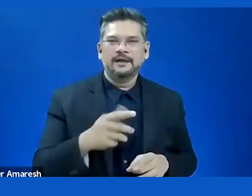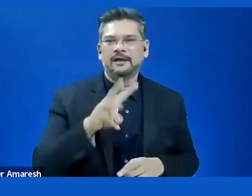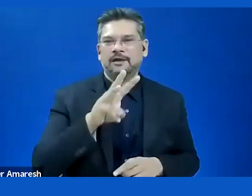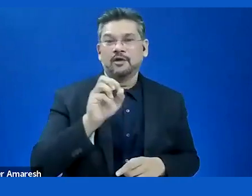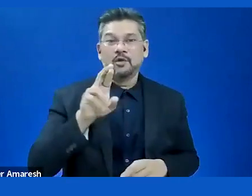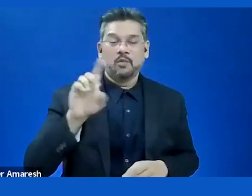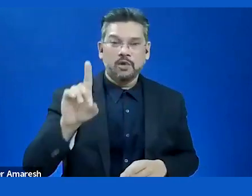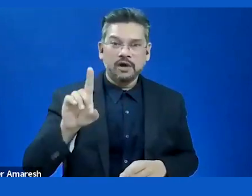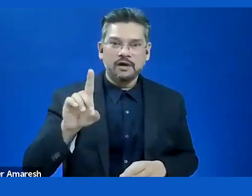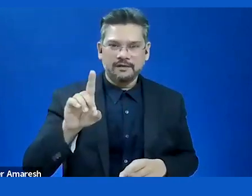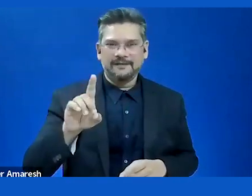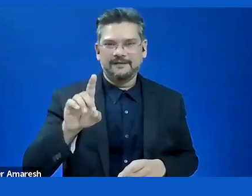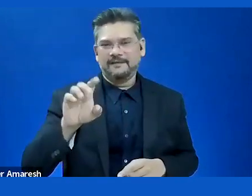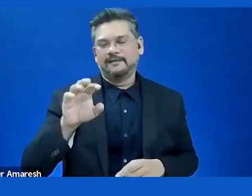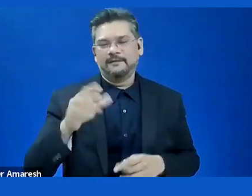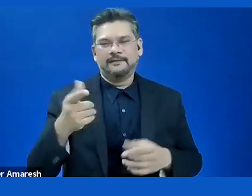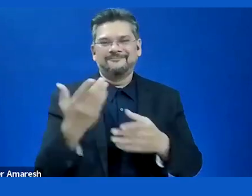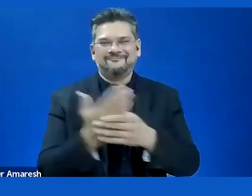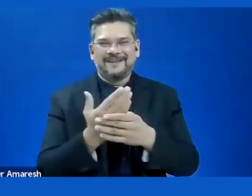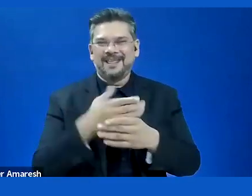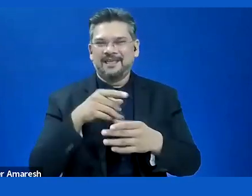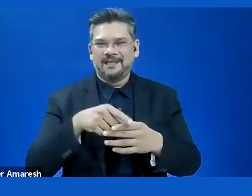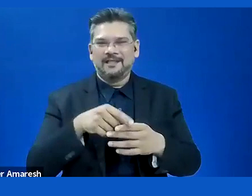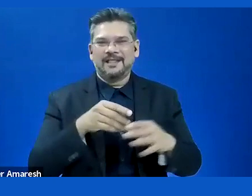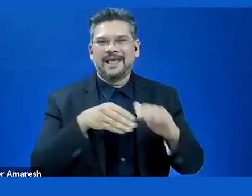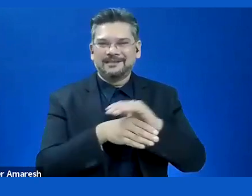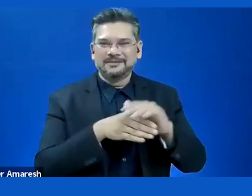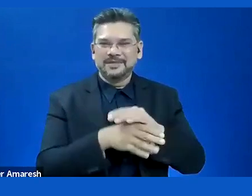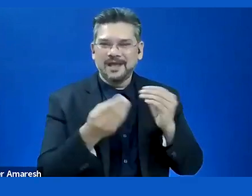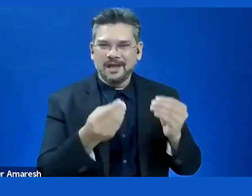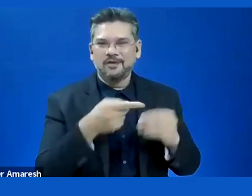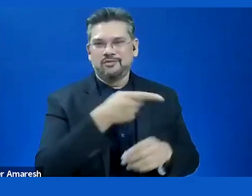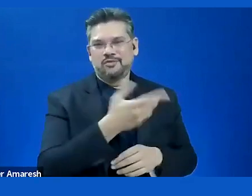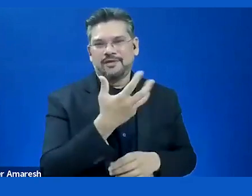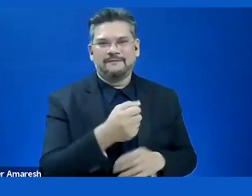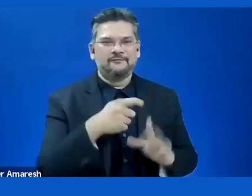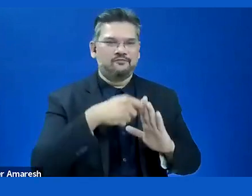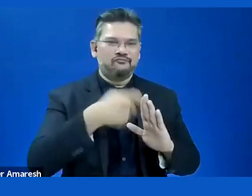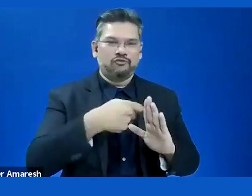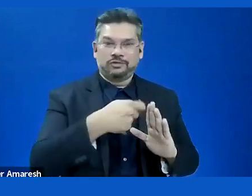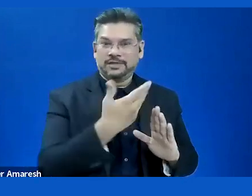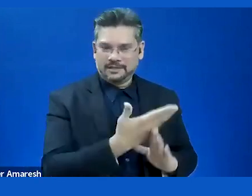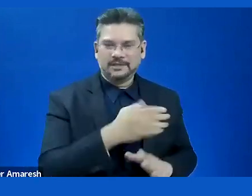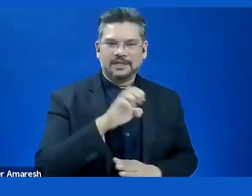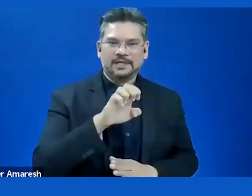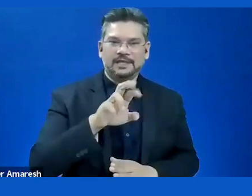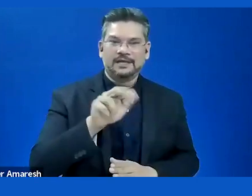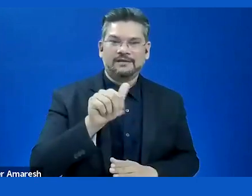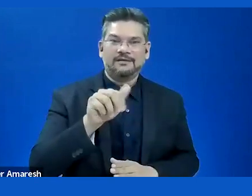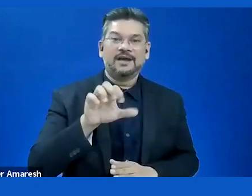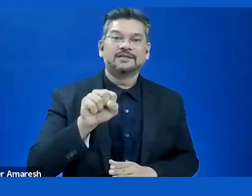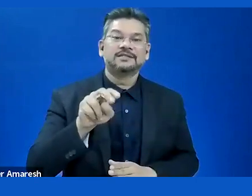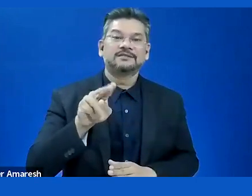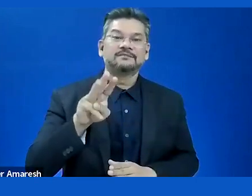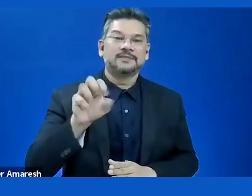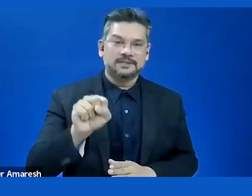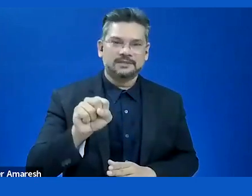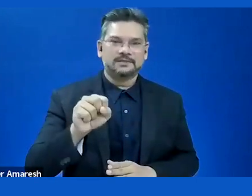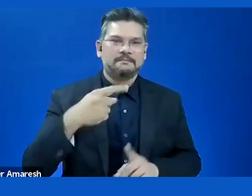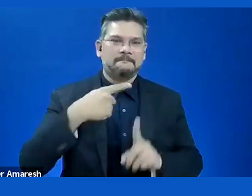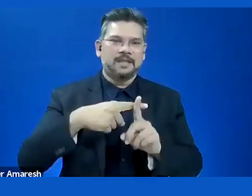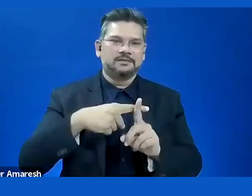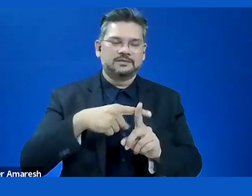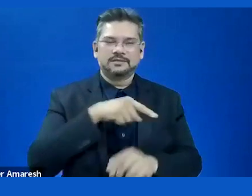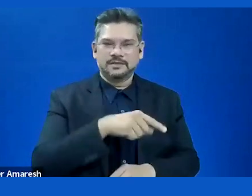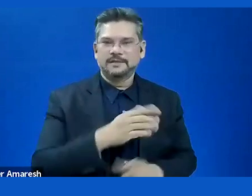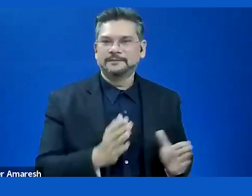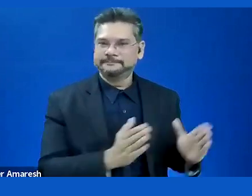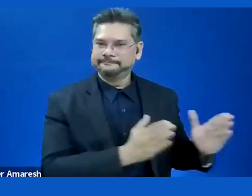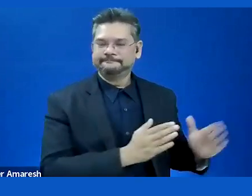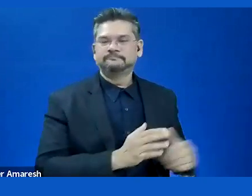I'm close to the end. One of the last mentions is a so-called digital decade policy program.